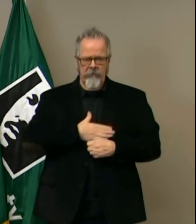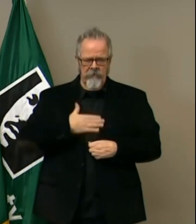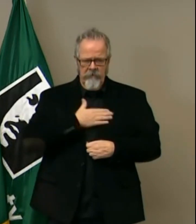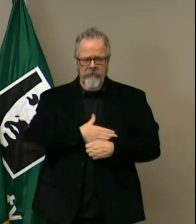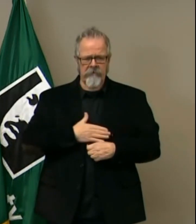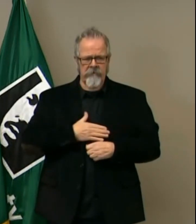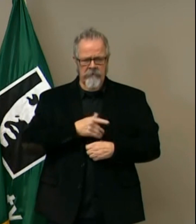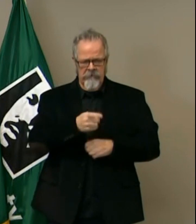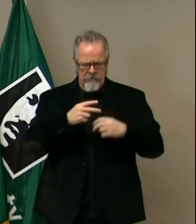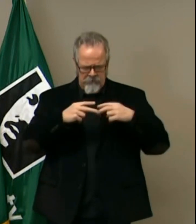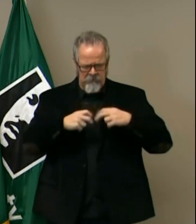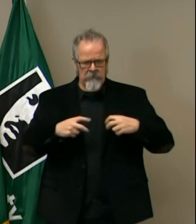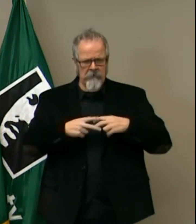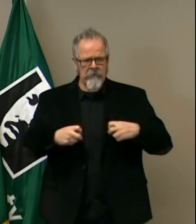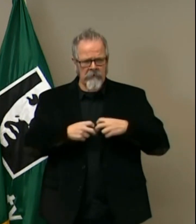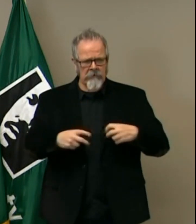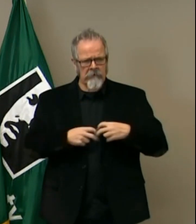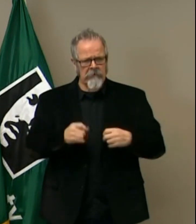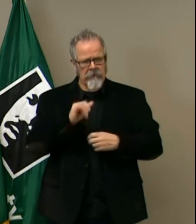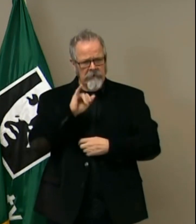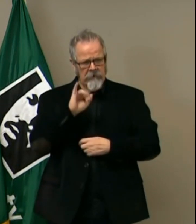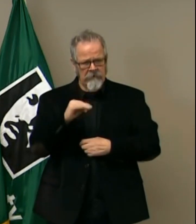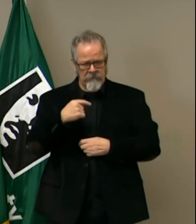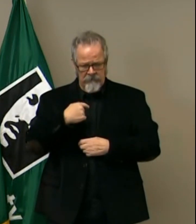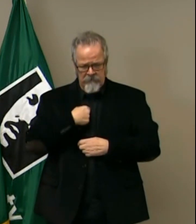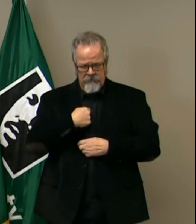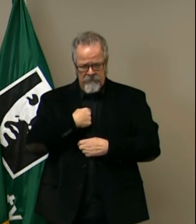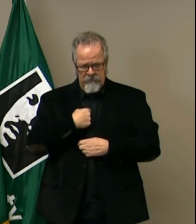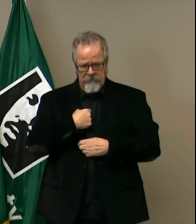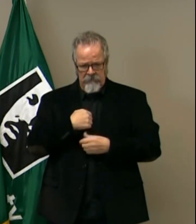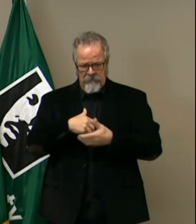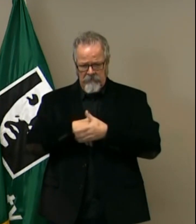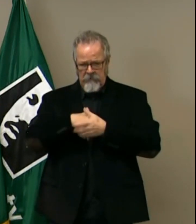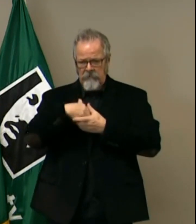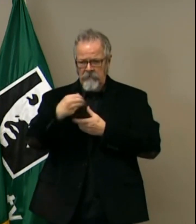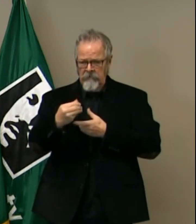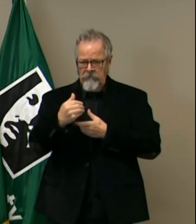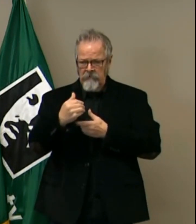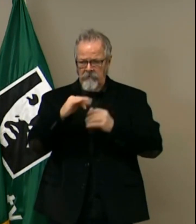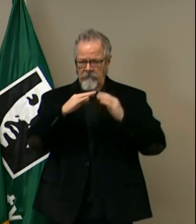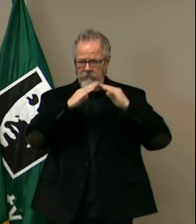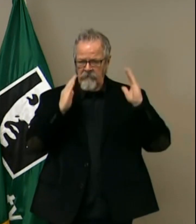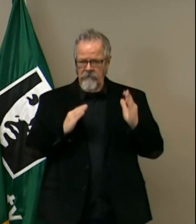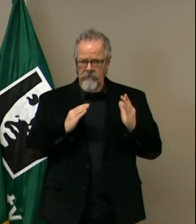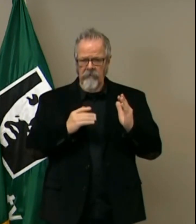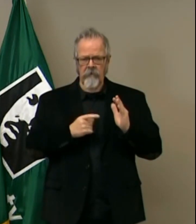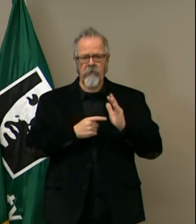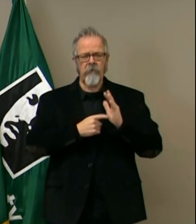house I mean what is really required for my family's health or or general living